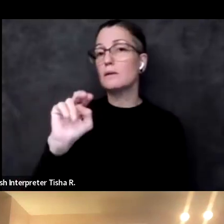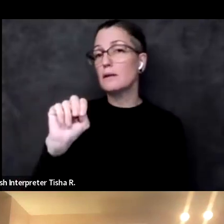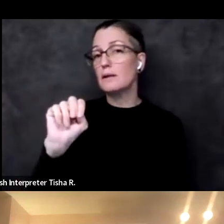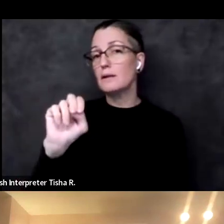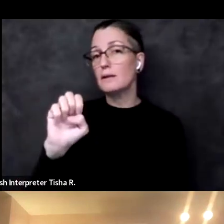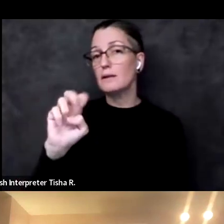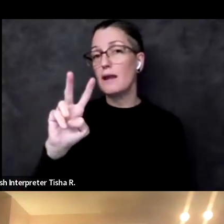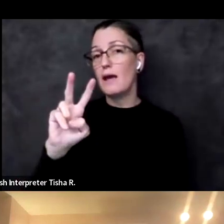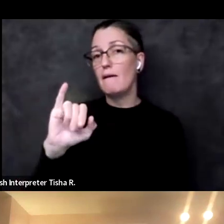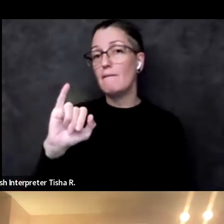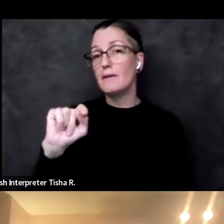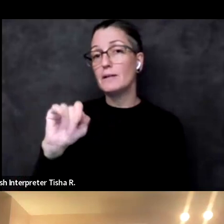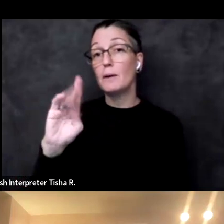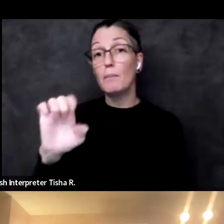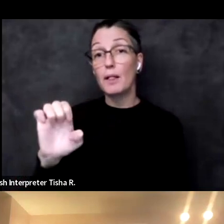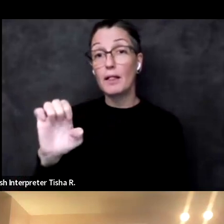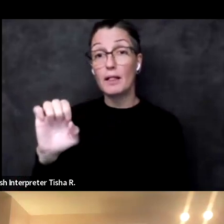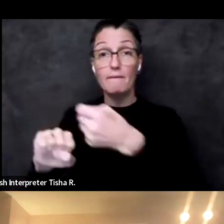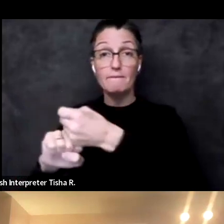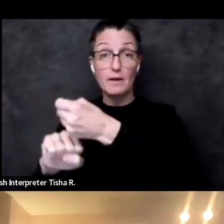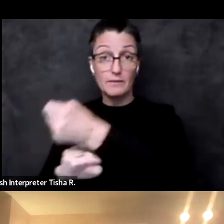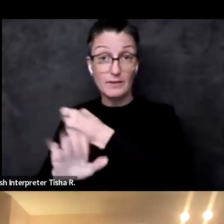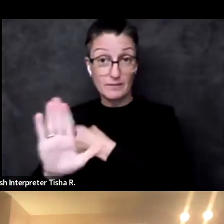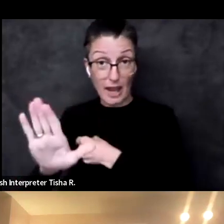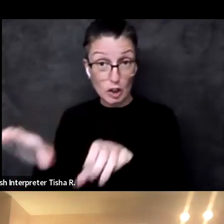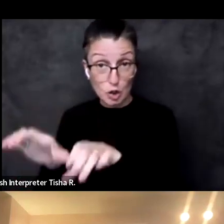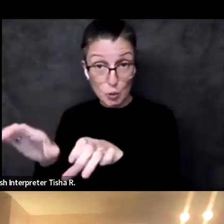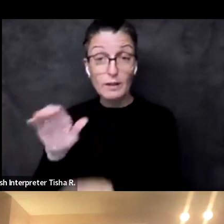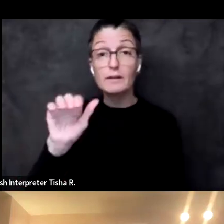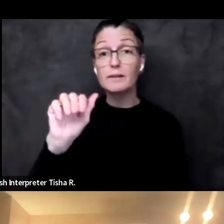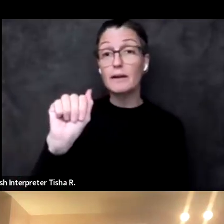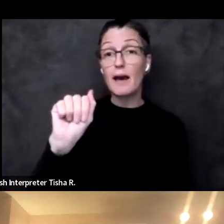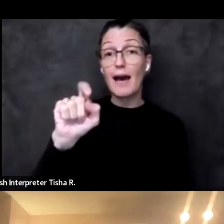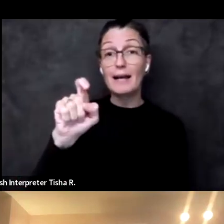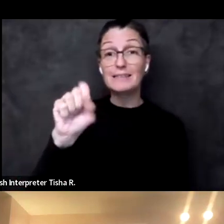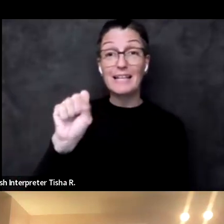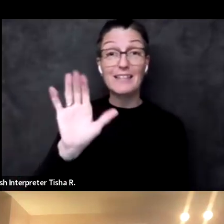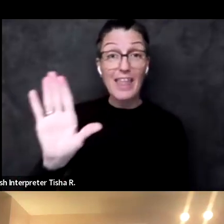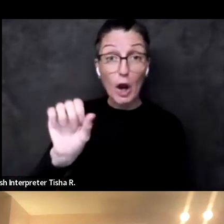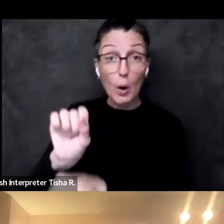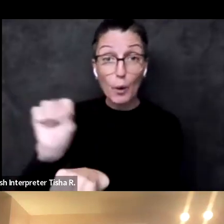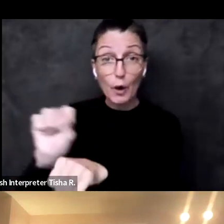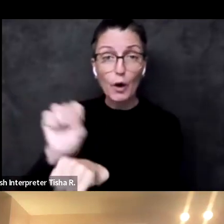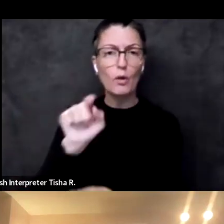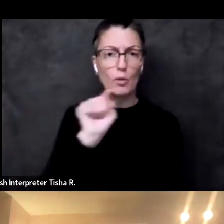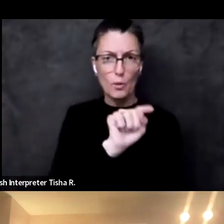what AXS Lab is doing so, these organizations that are all being put